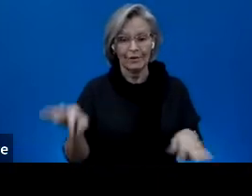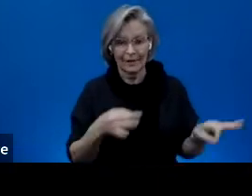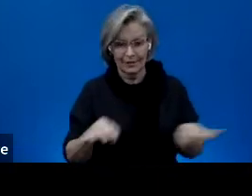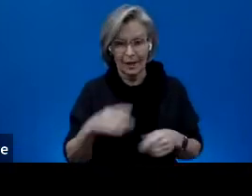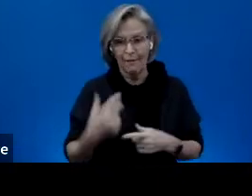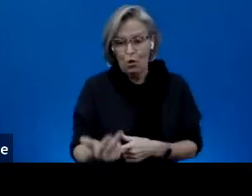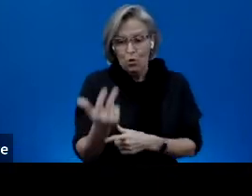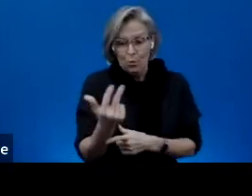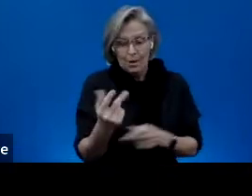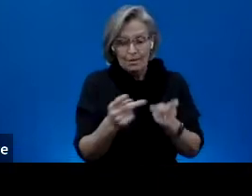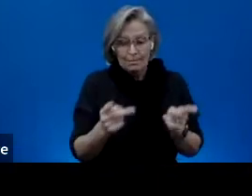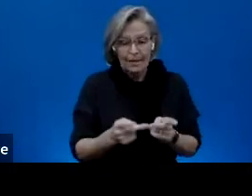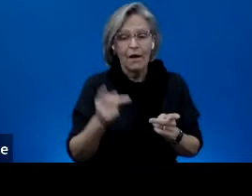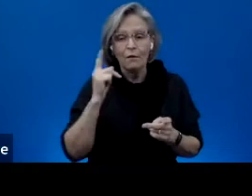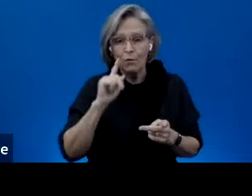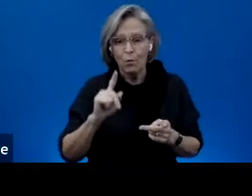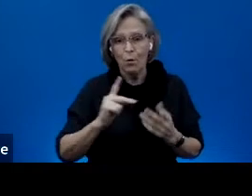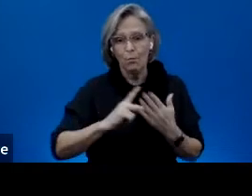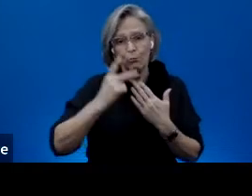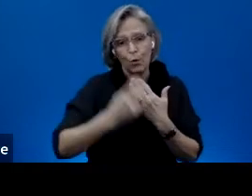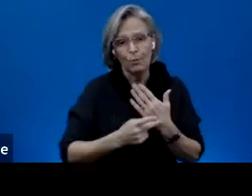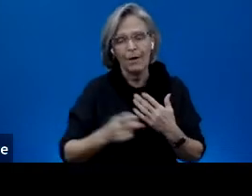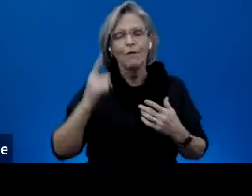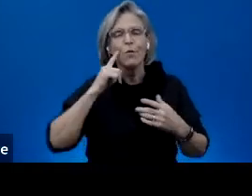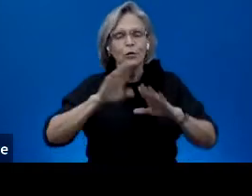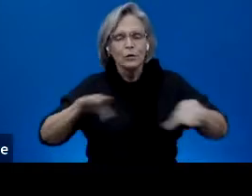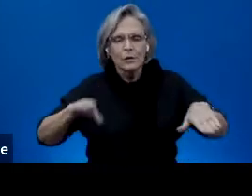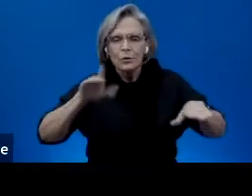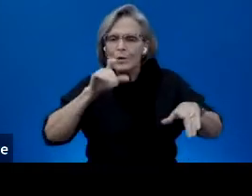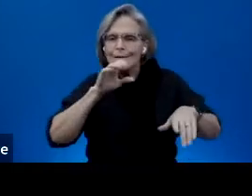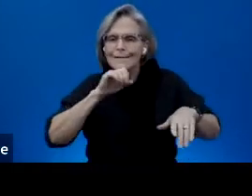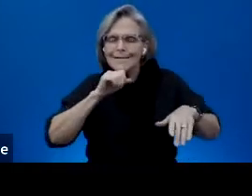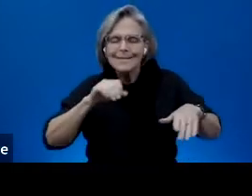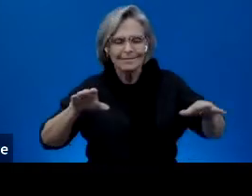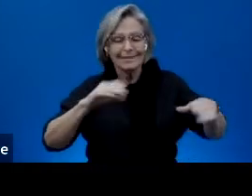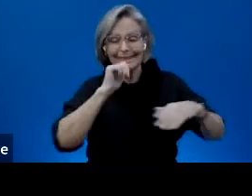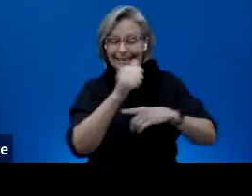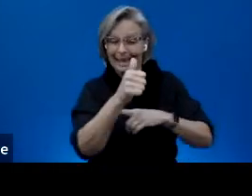for programing that's specifically aimed at children under the age of 10.